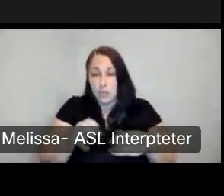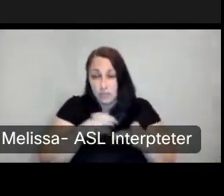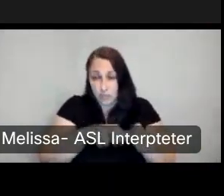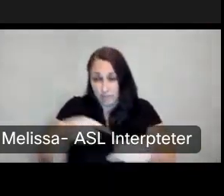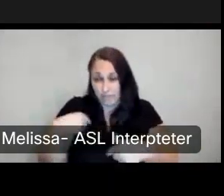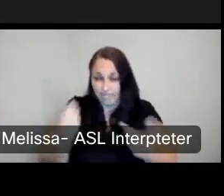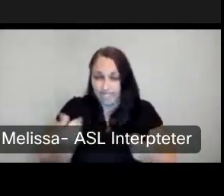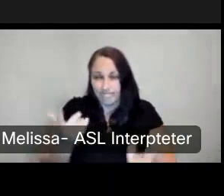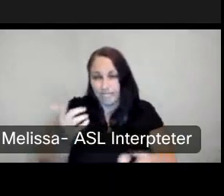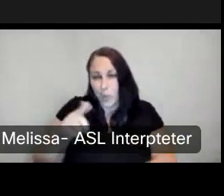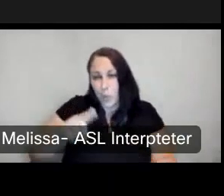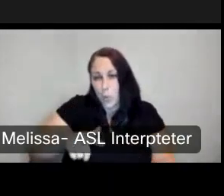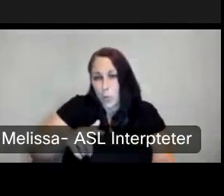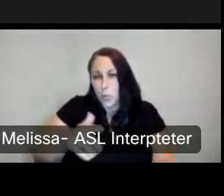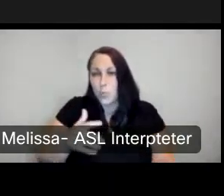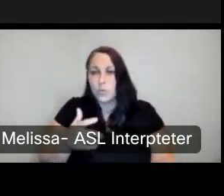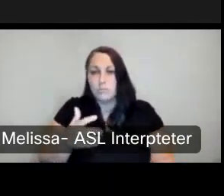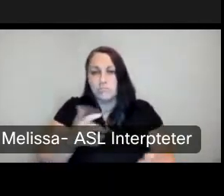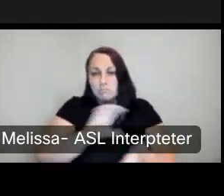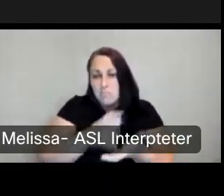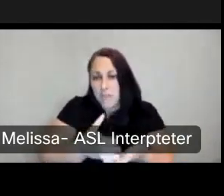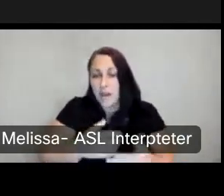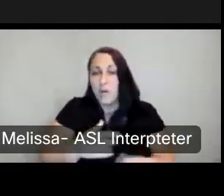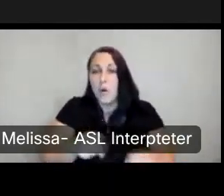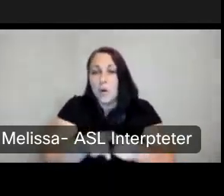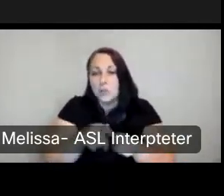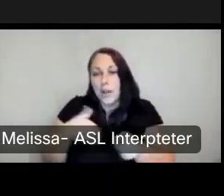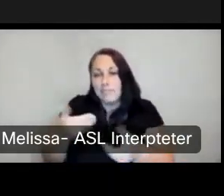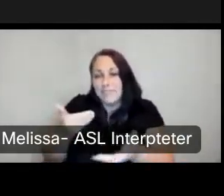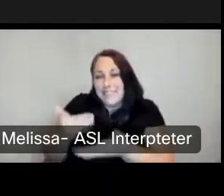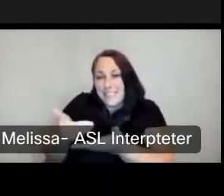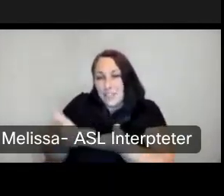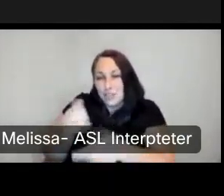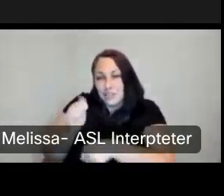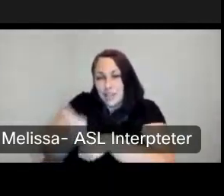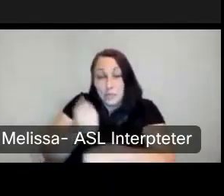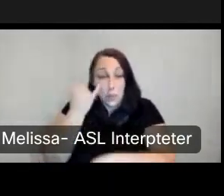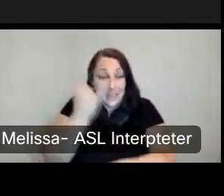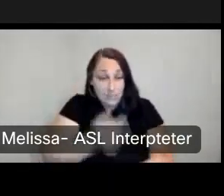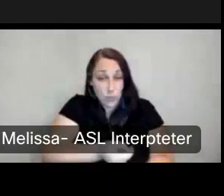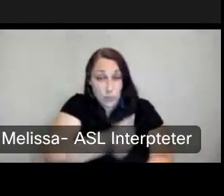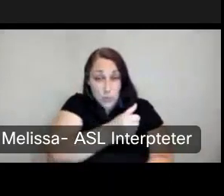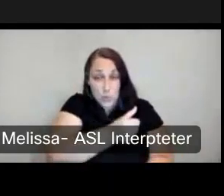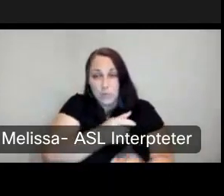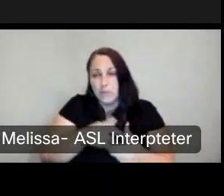of them had nearby stops to where even if this stop was Consolidated there's another option for